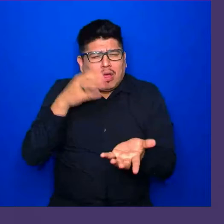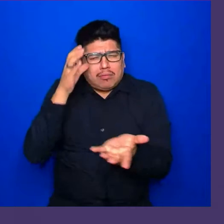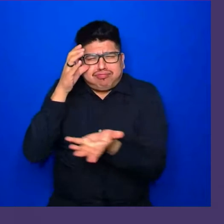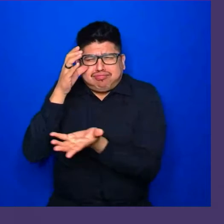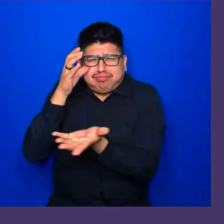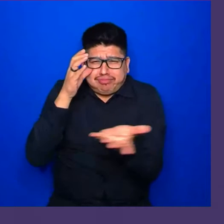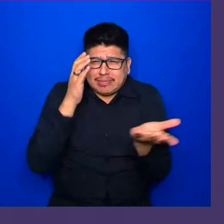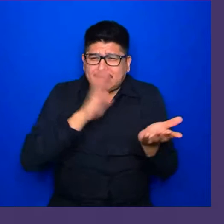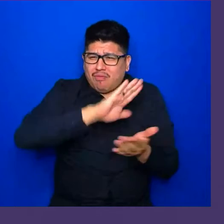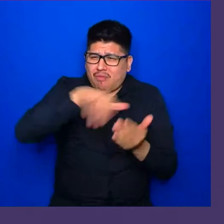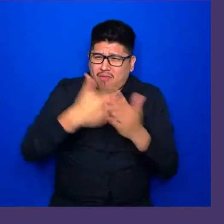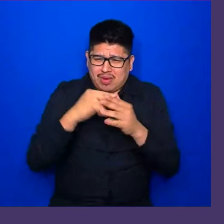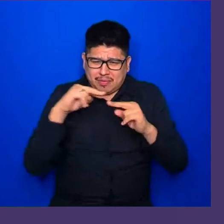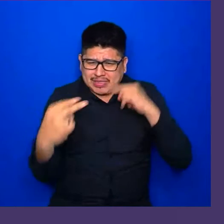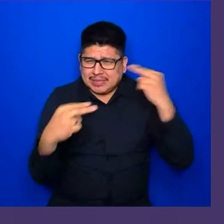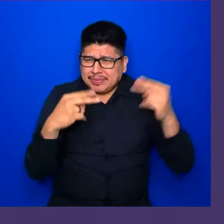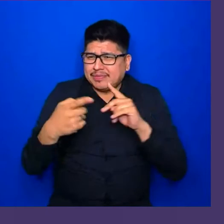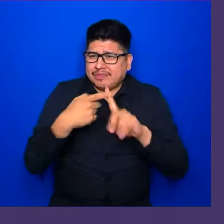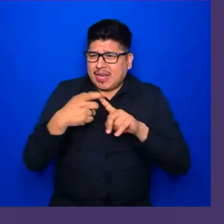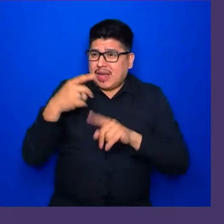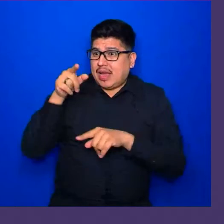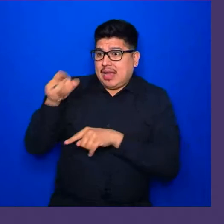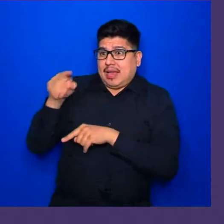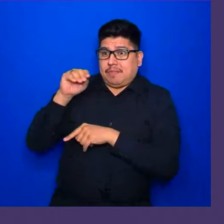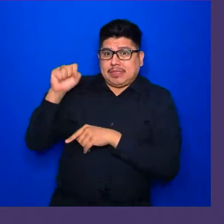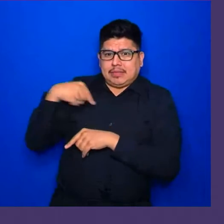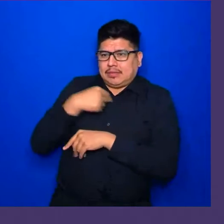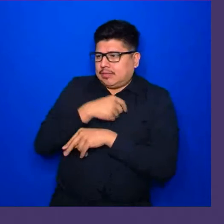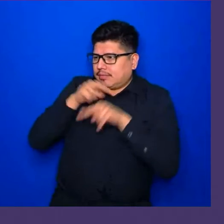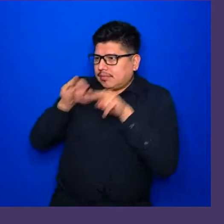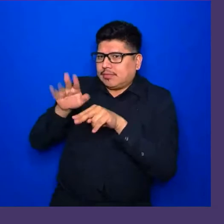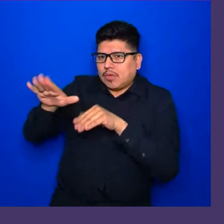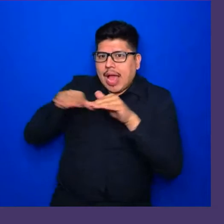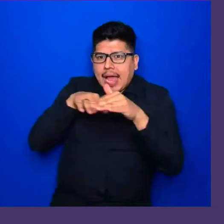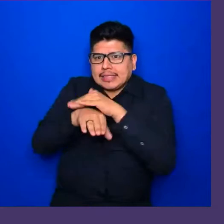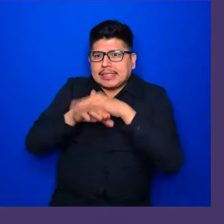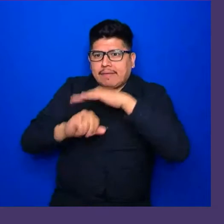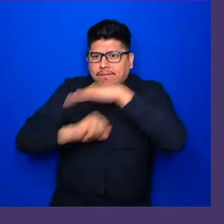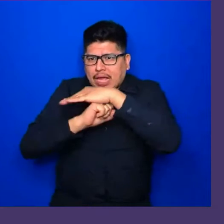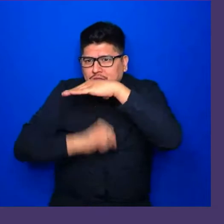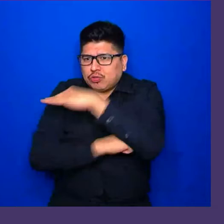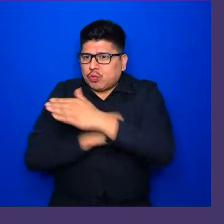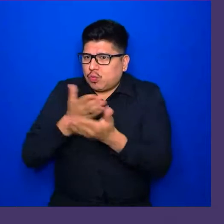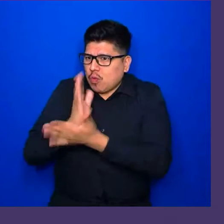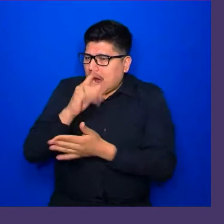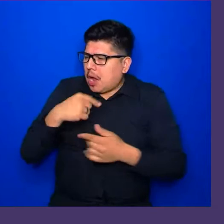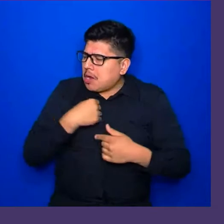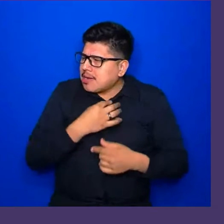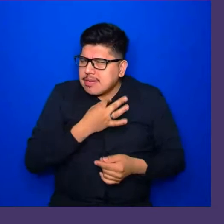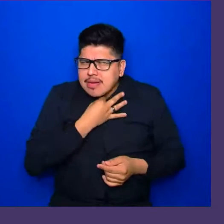accessibility as a fundamental right, so I'm really curious about what can we learn from global efforts and what you're